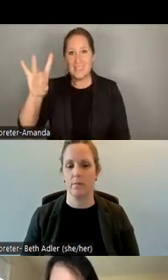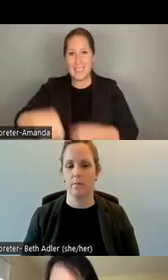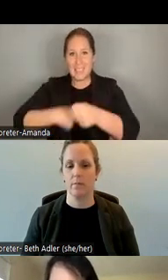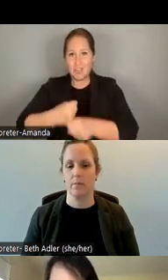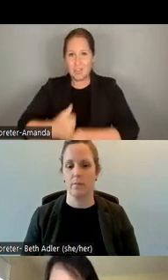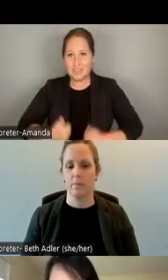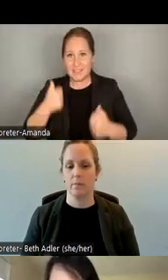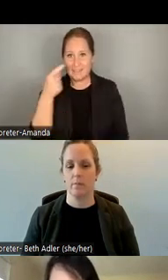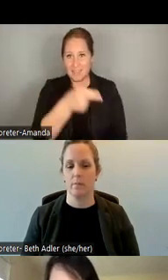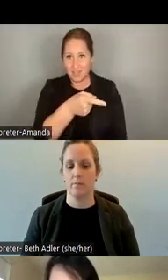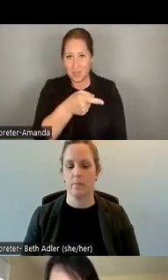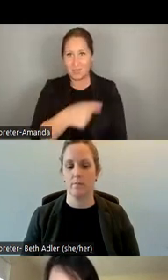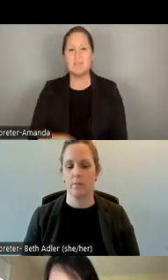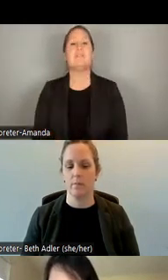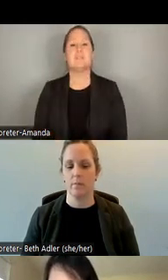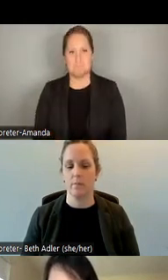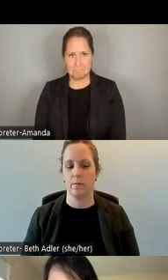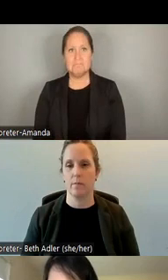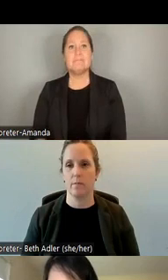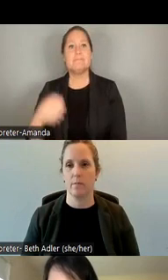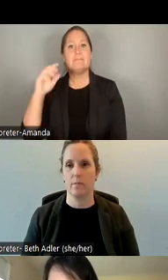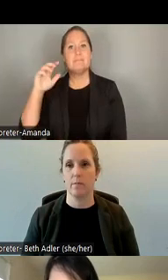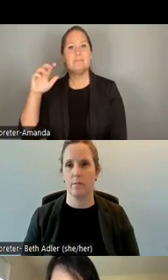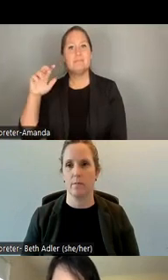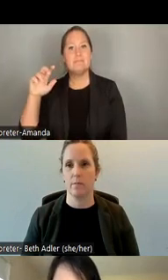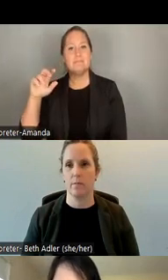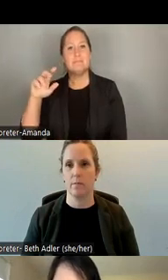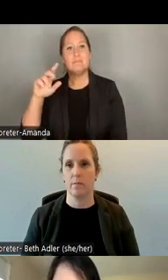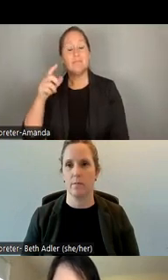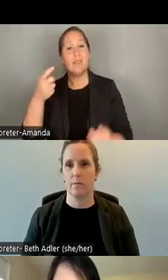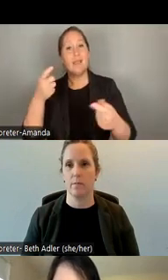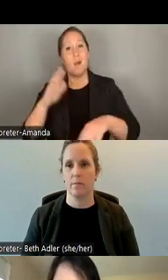um and we outreached to her on a Monday and she came into our street-based clinic at MGH on a win